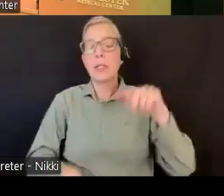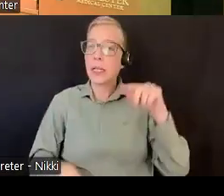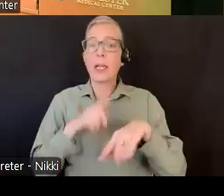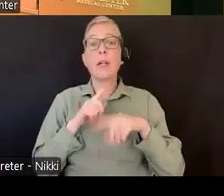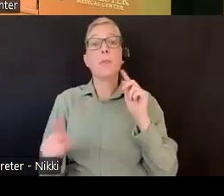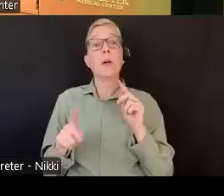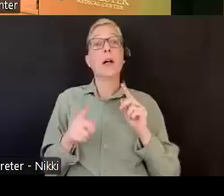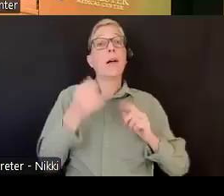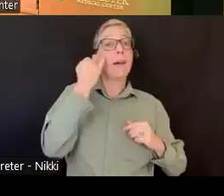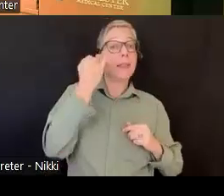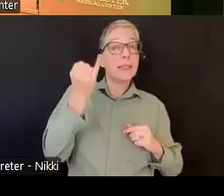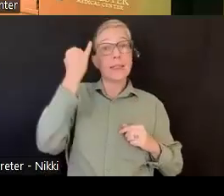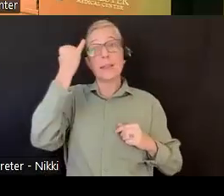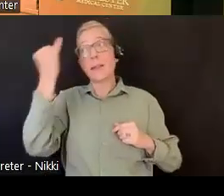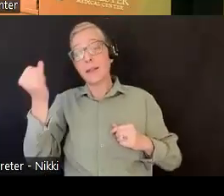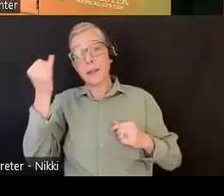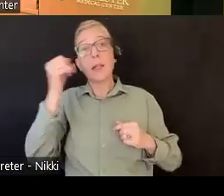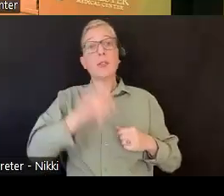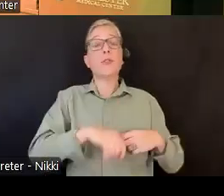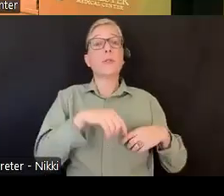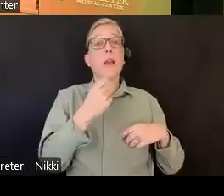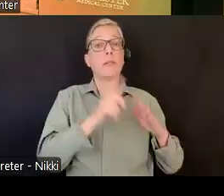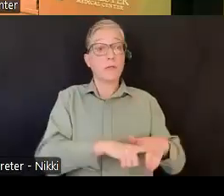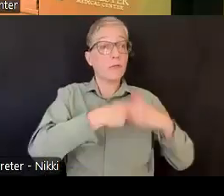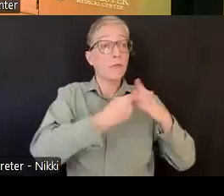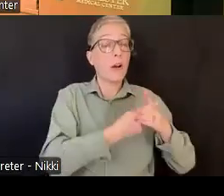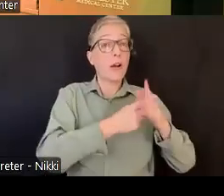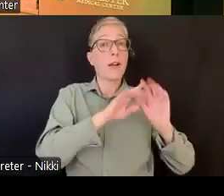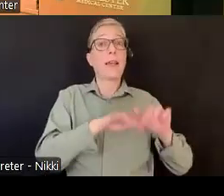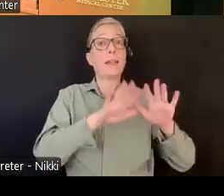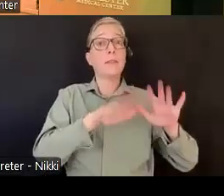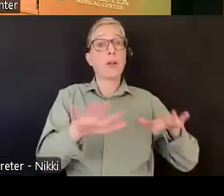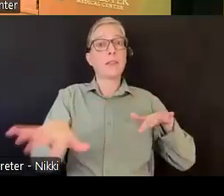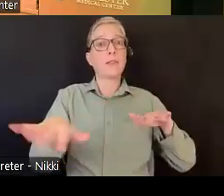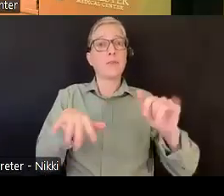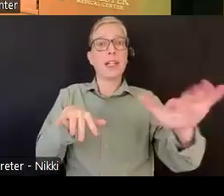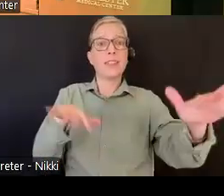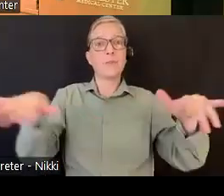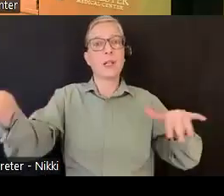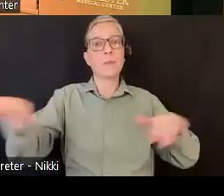medicine doctor who came down as a fellow about nine ten years ago. She was from Vermont. Um,